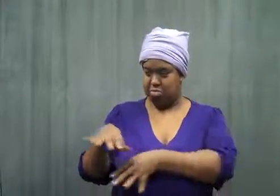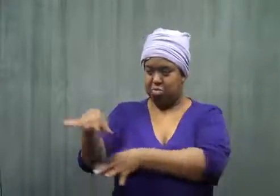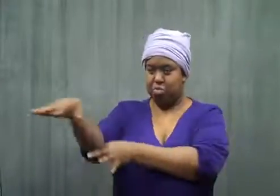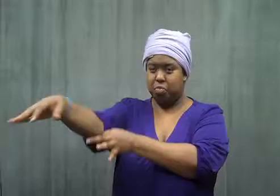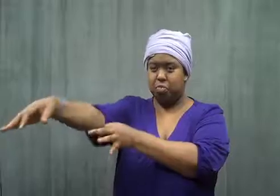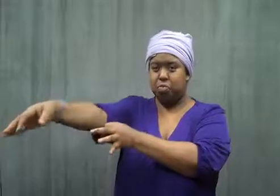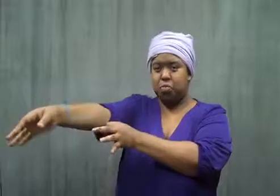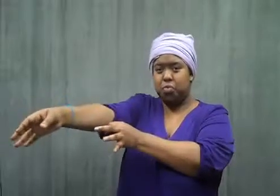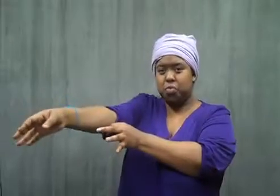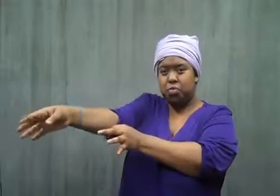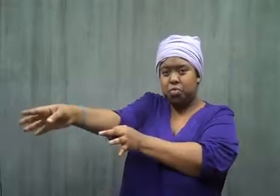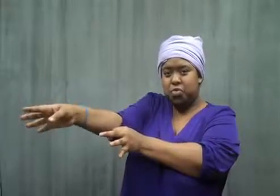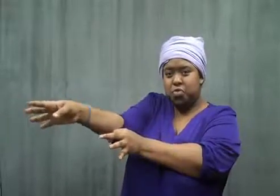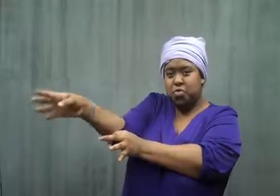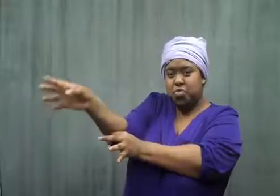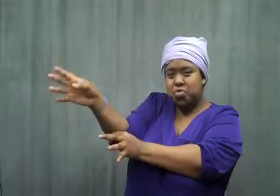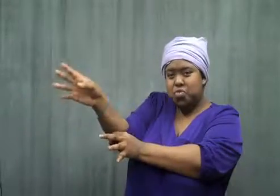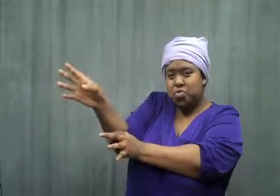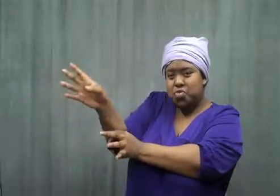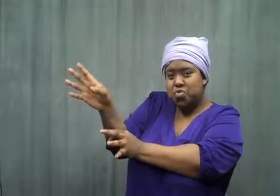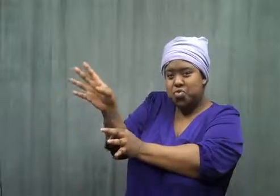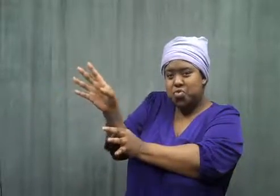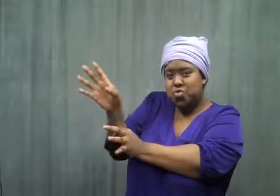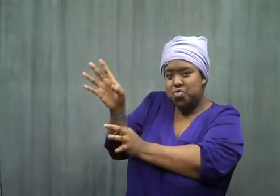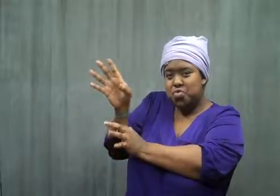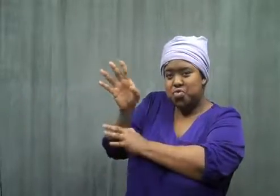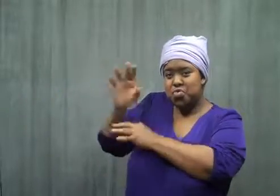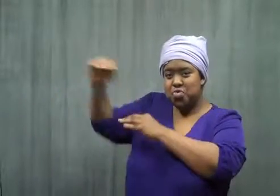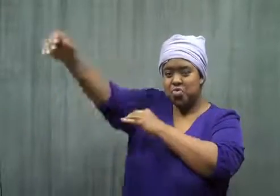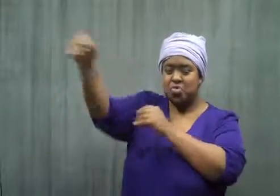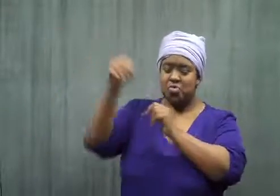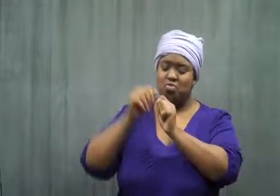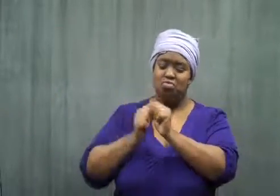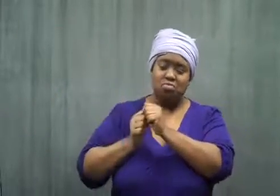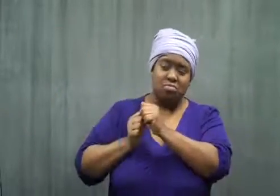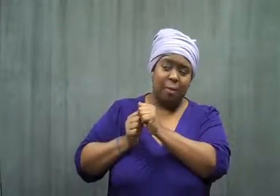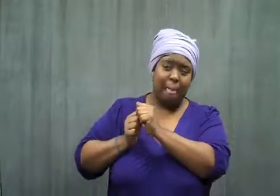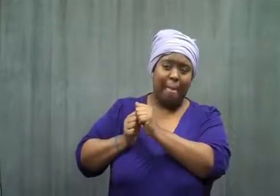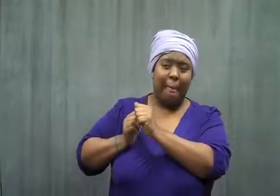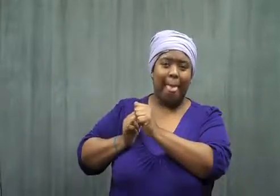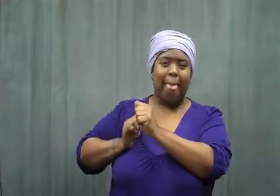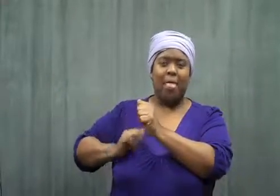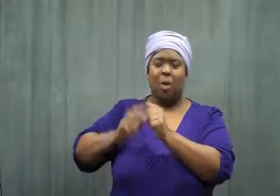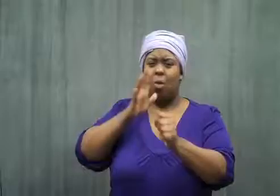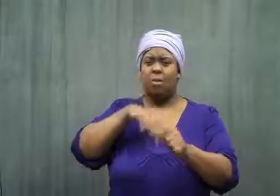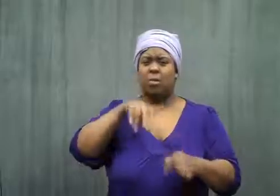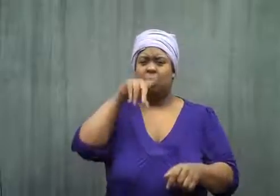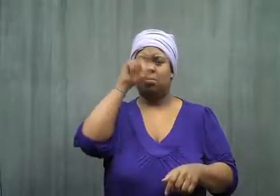I slid my arm out of my sleeve slowly. The woman was puzzled.